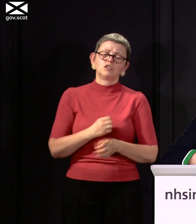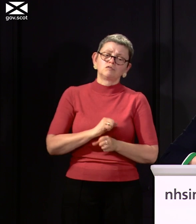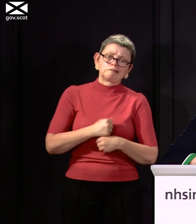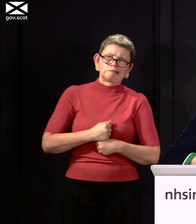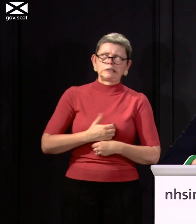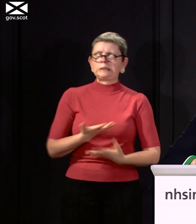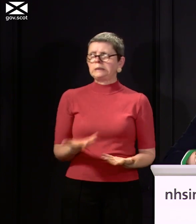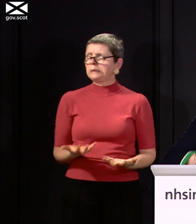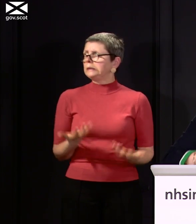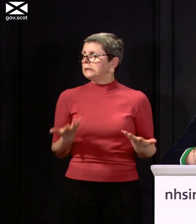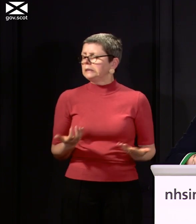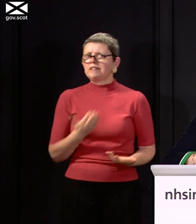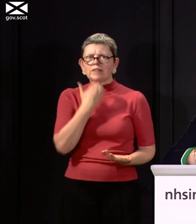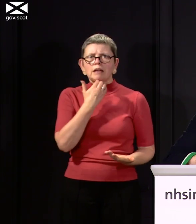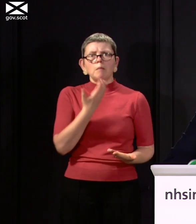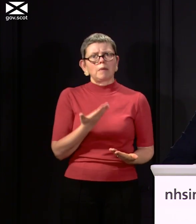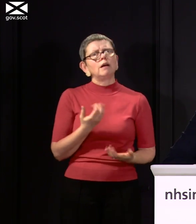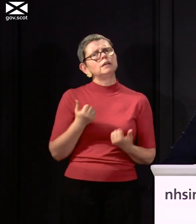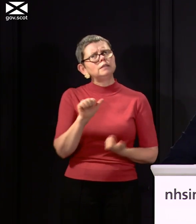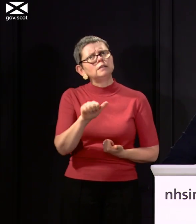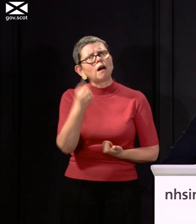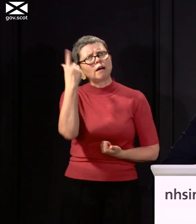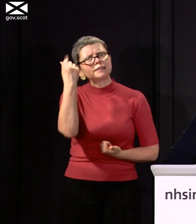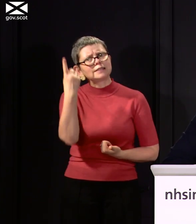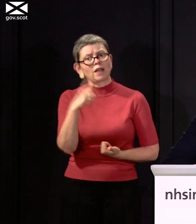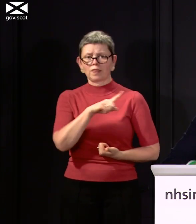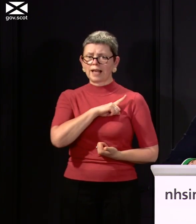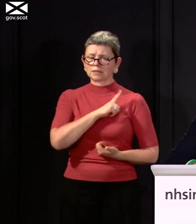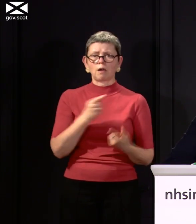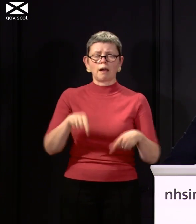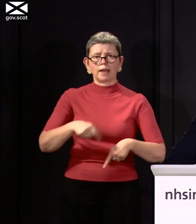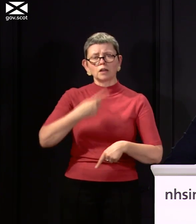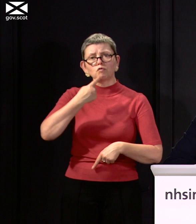it is really important to remind people why we're asking you to live your life under these